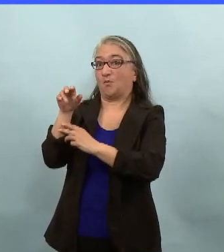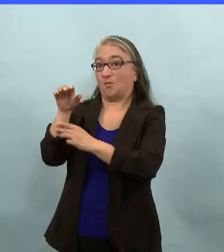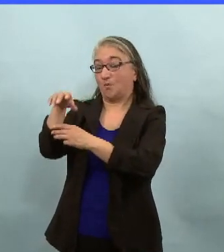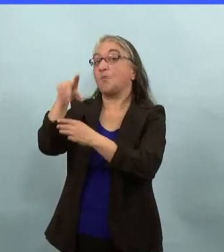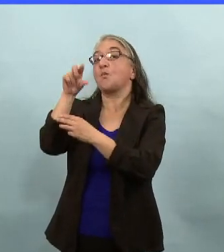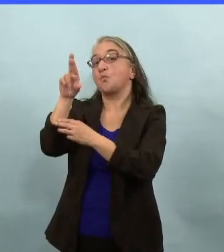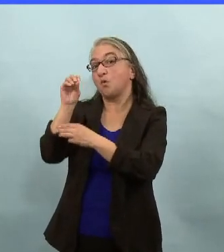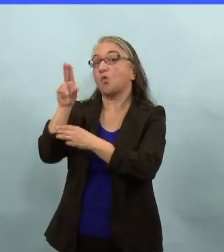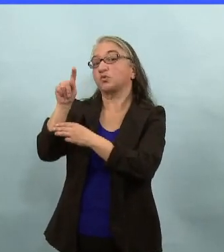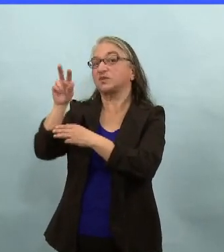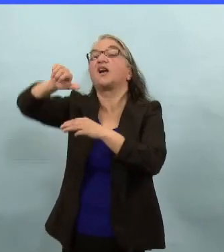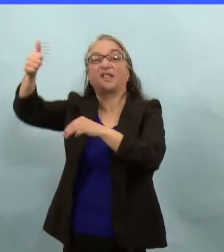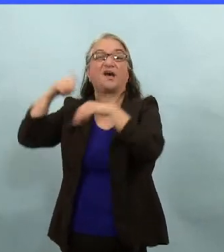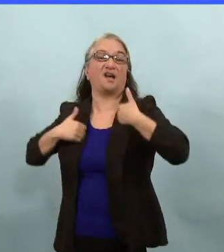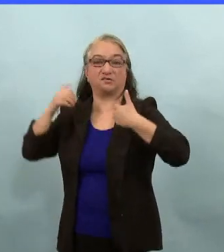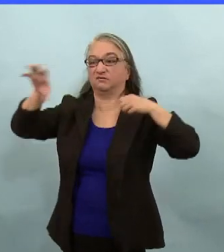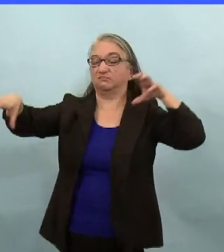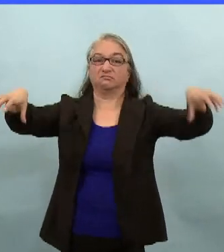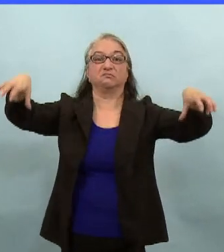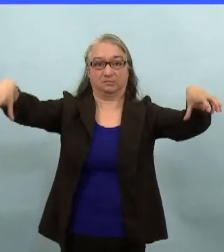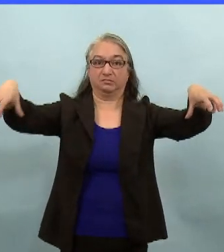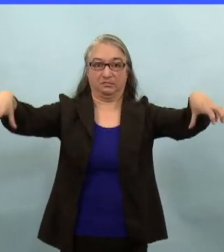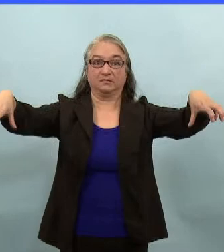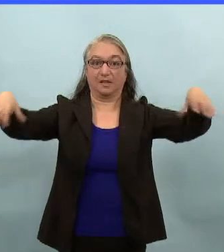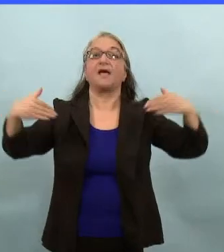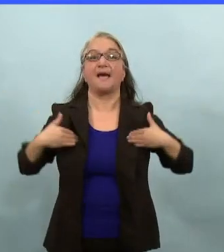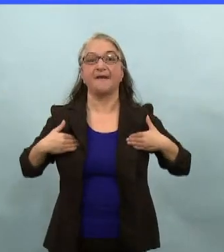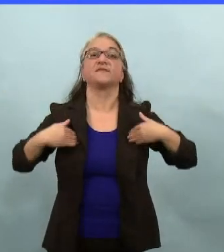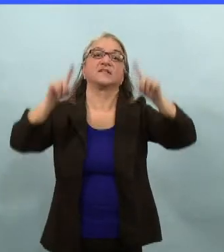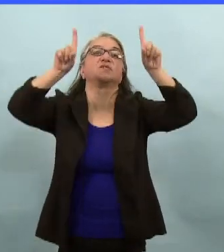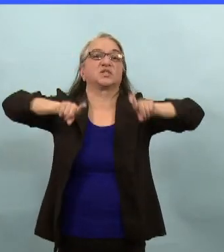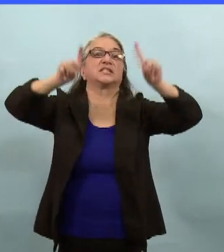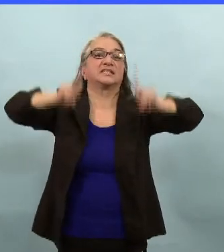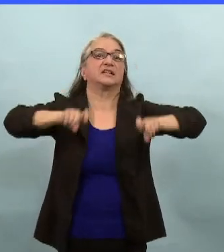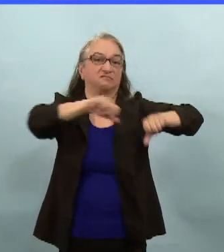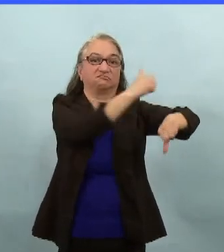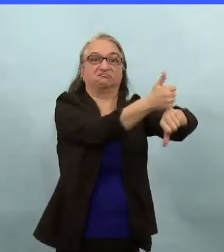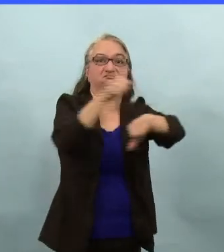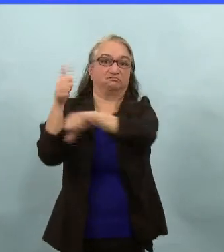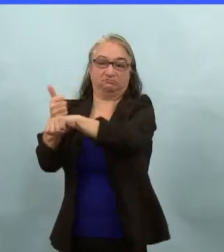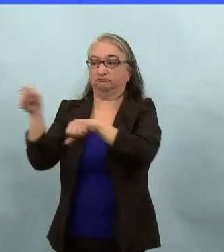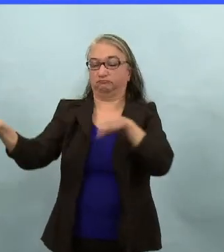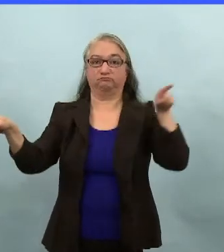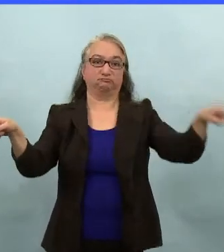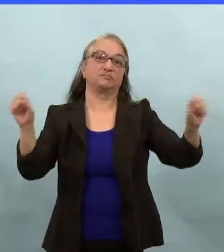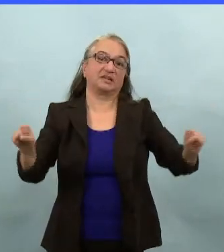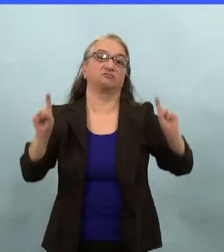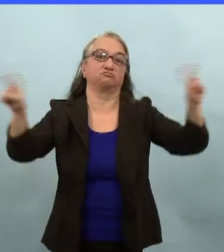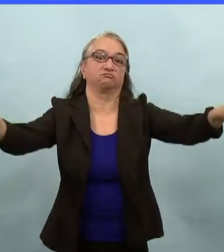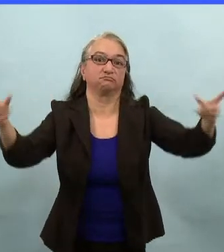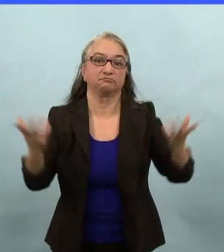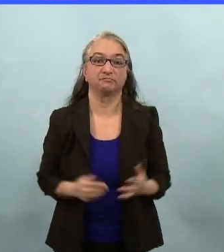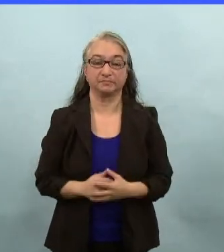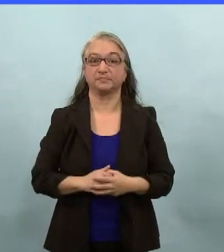we saw the increase in the the need for tests we we started to to look at other ways that